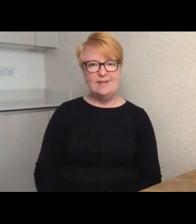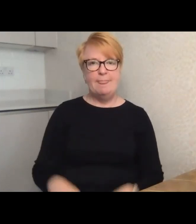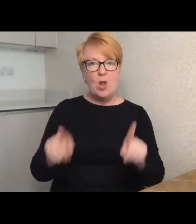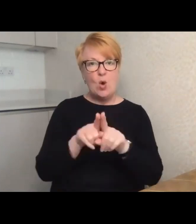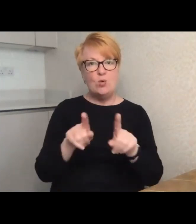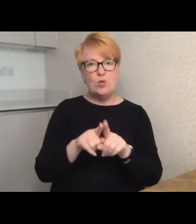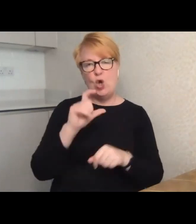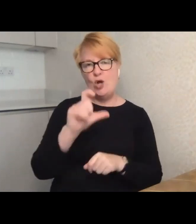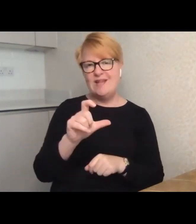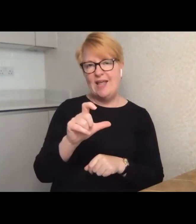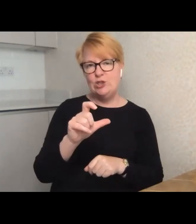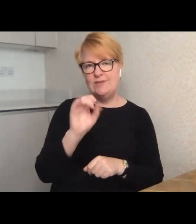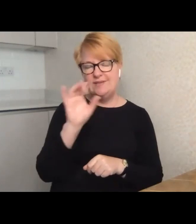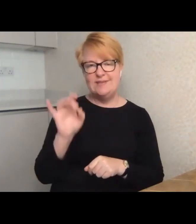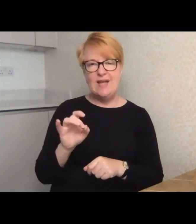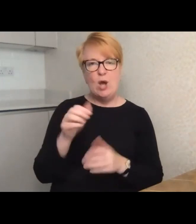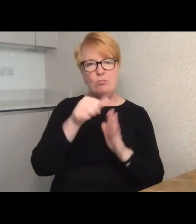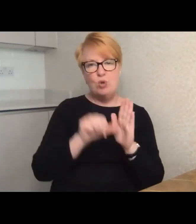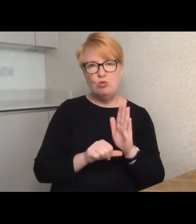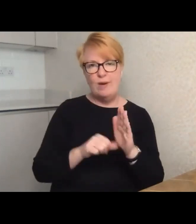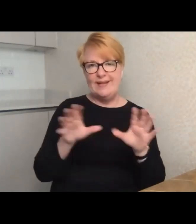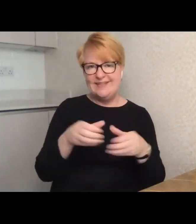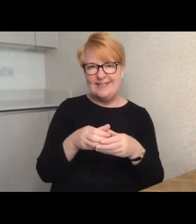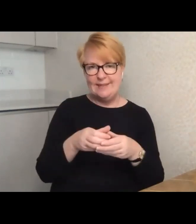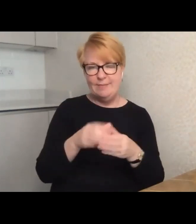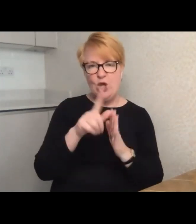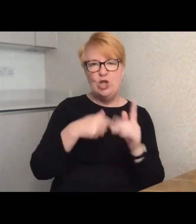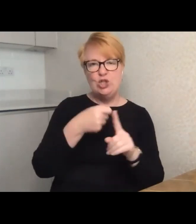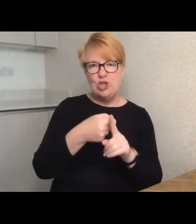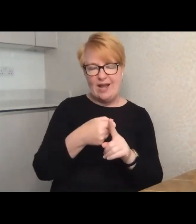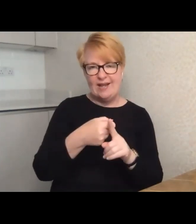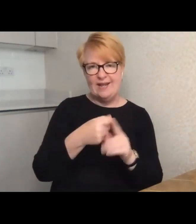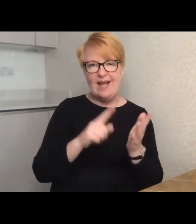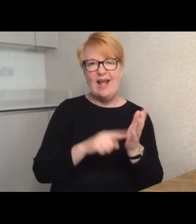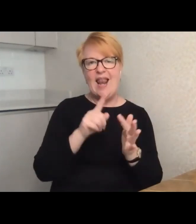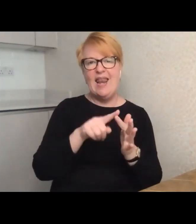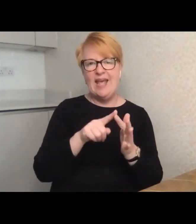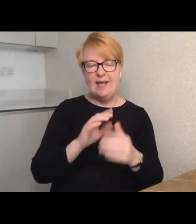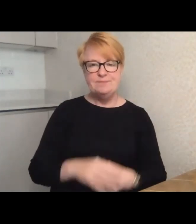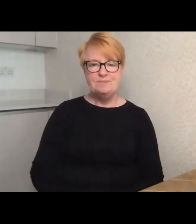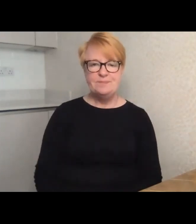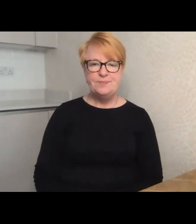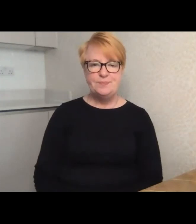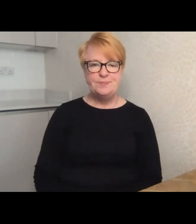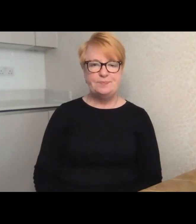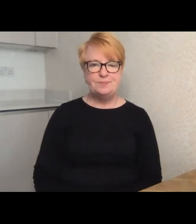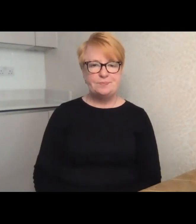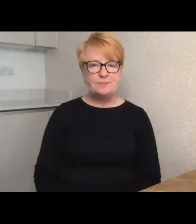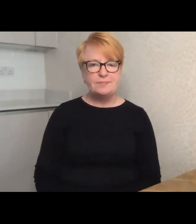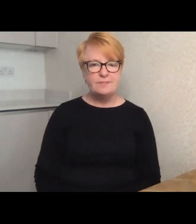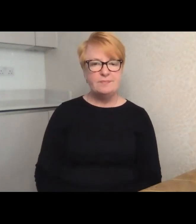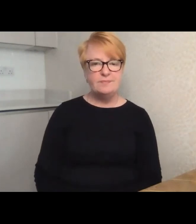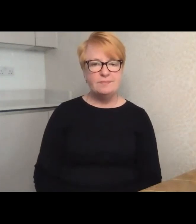programming team, Jack Newbury, Lili Hager. Let's keep the conversation going and really